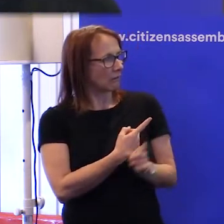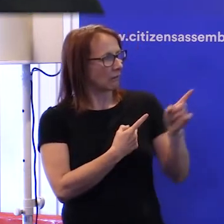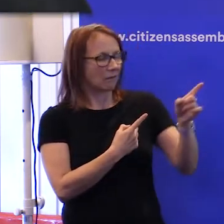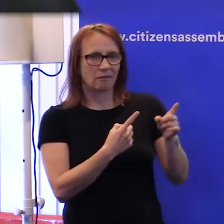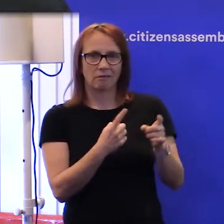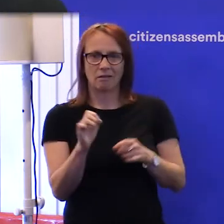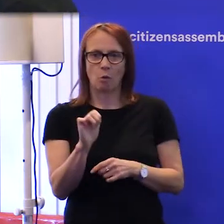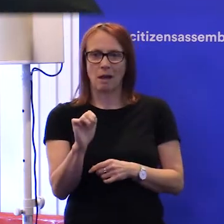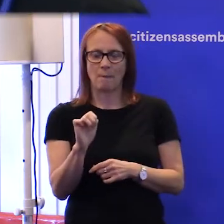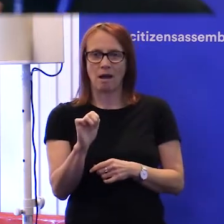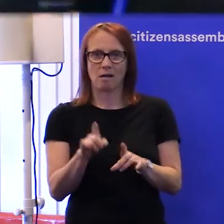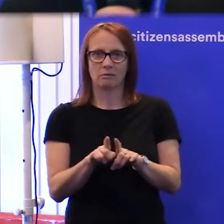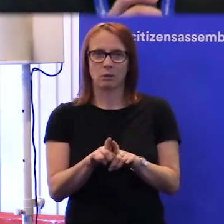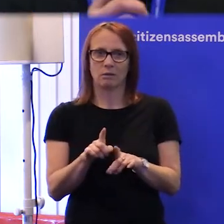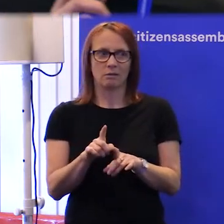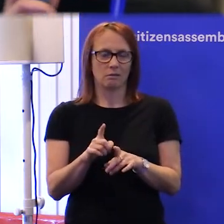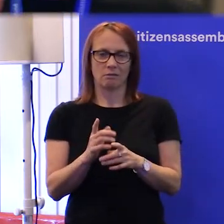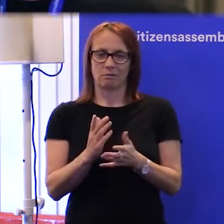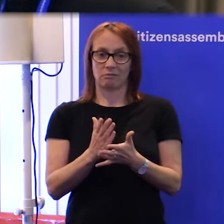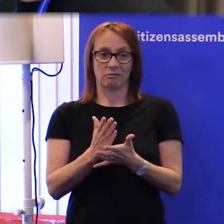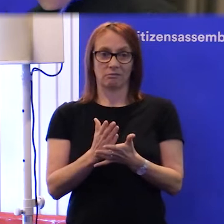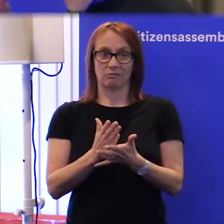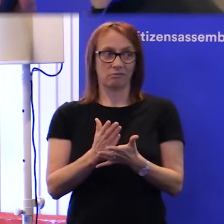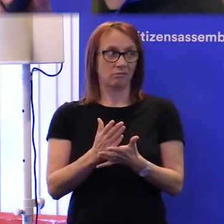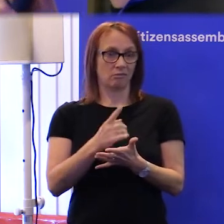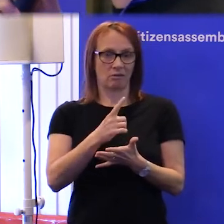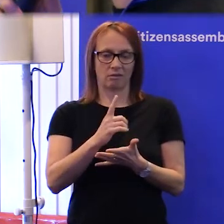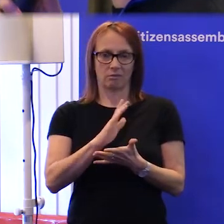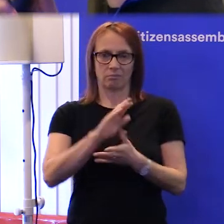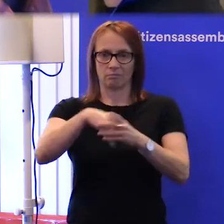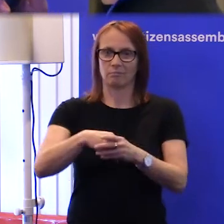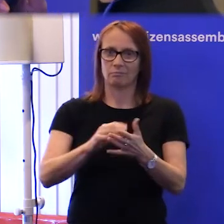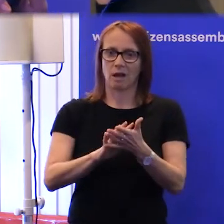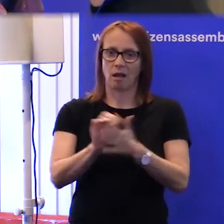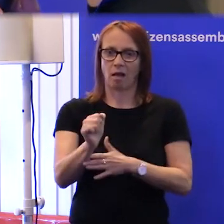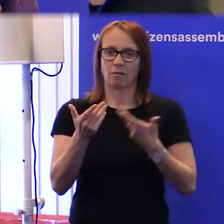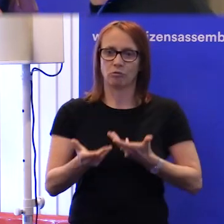as well so very very much part of the culture and massively massively